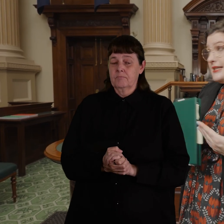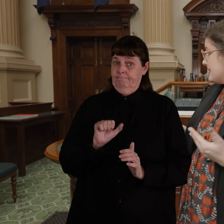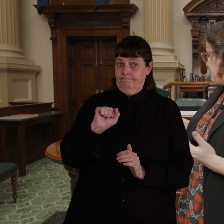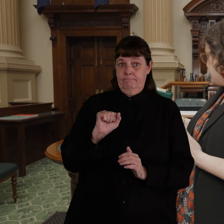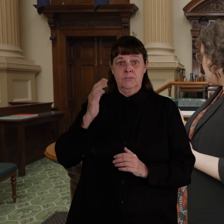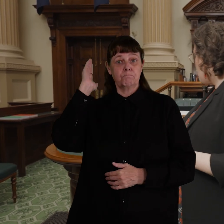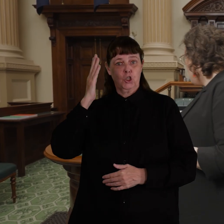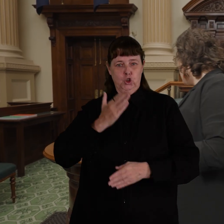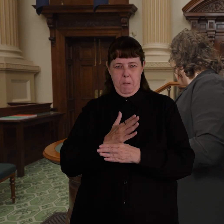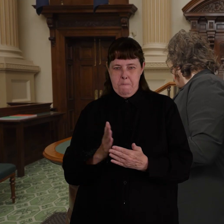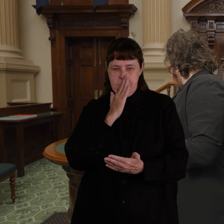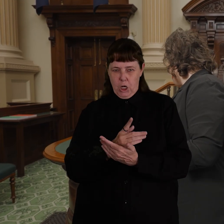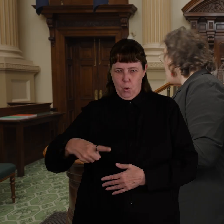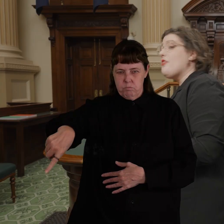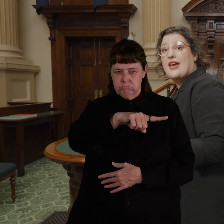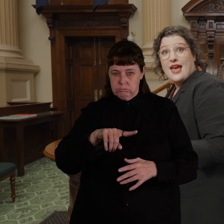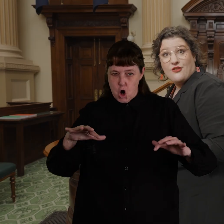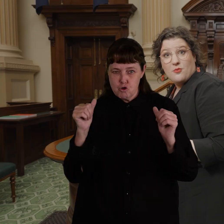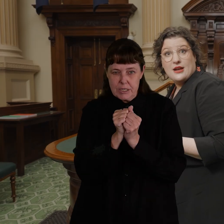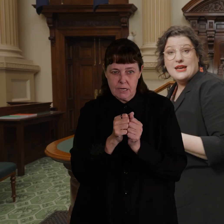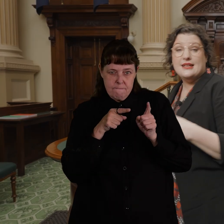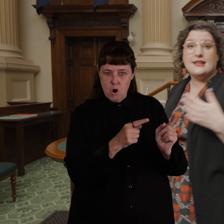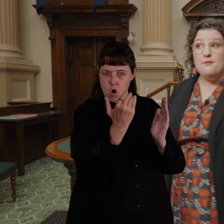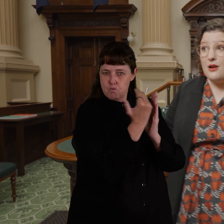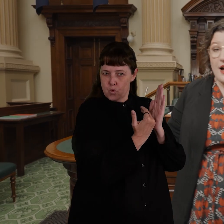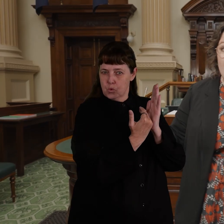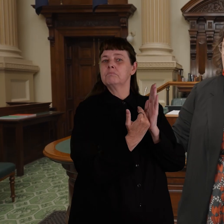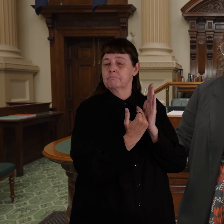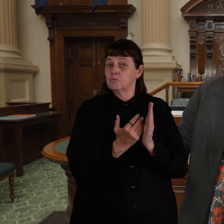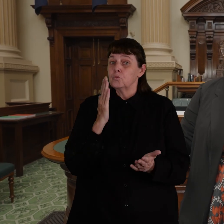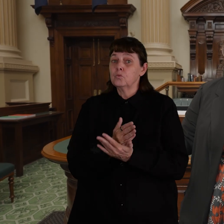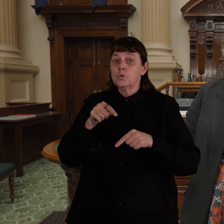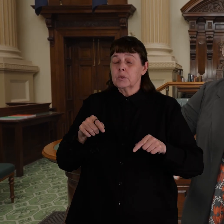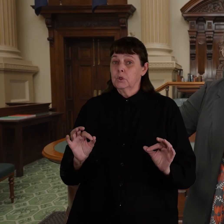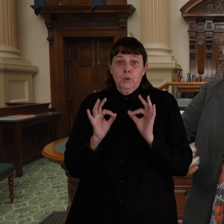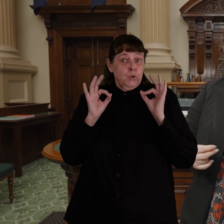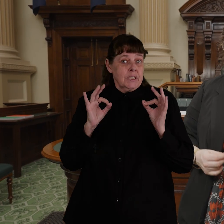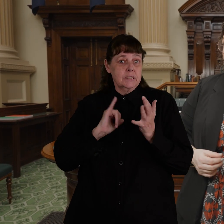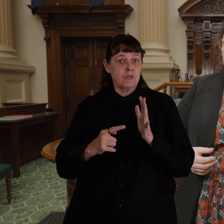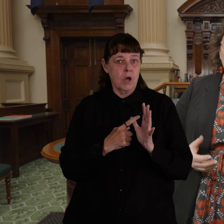It's the Speaker's job to make sure that everybody is compliant and following these rules.